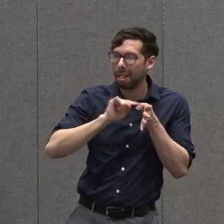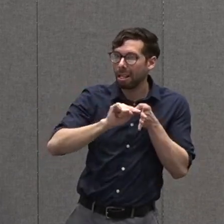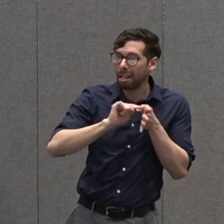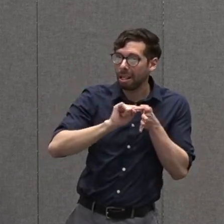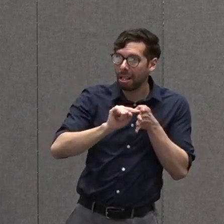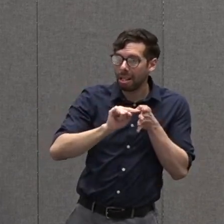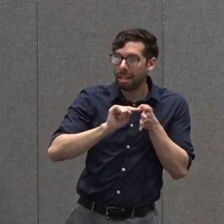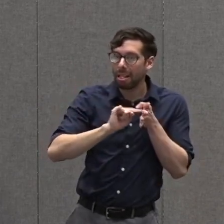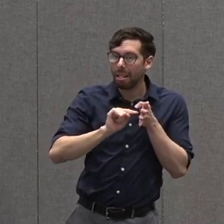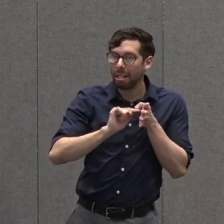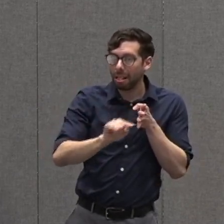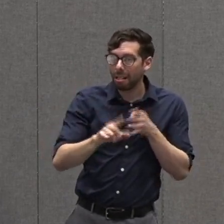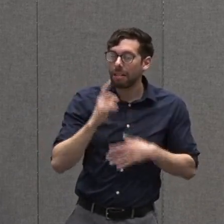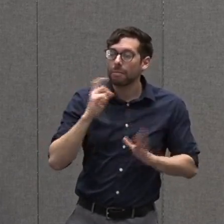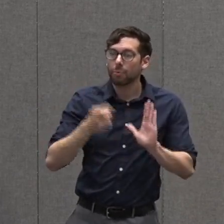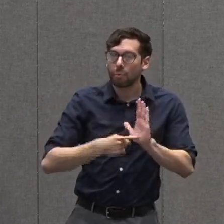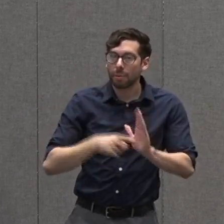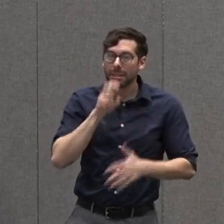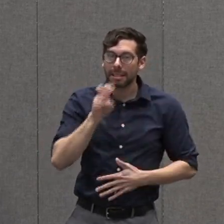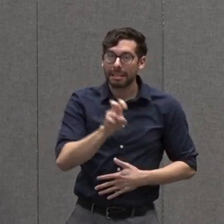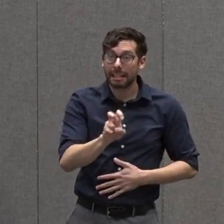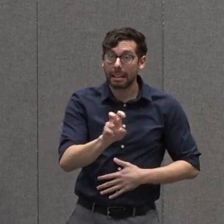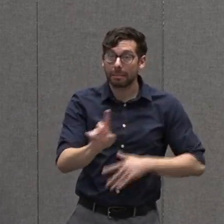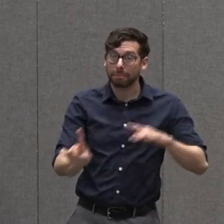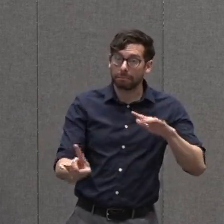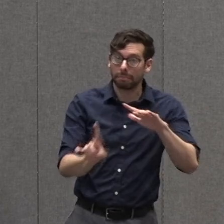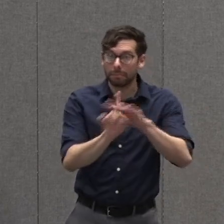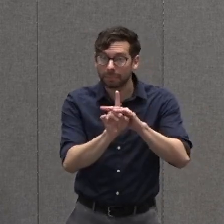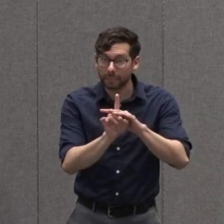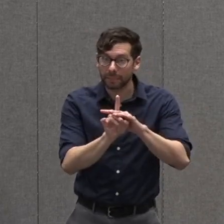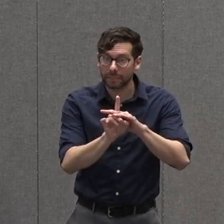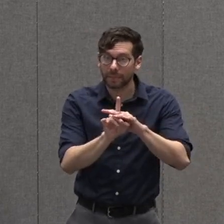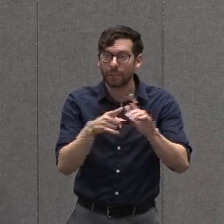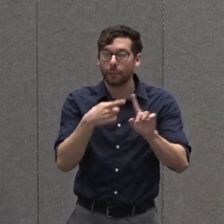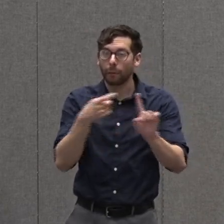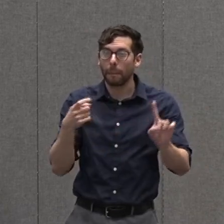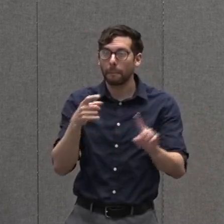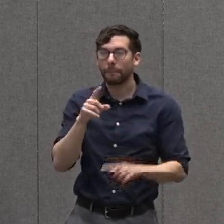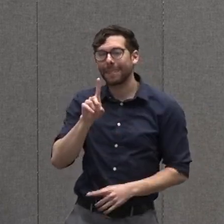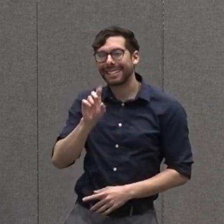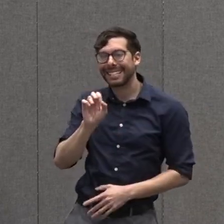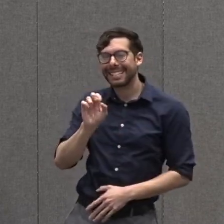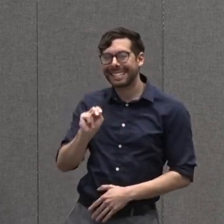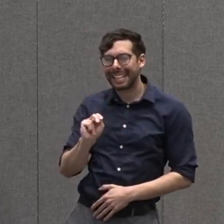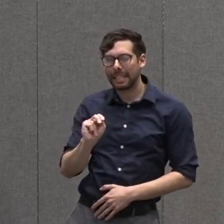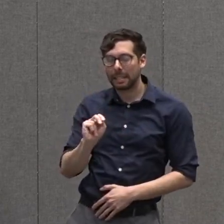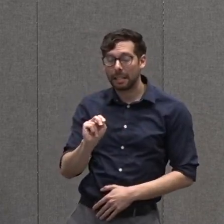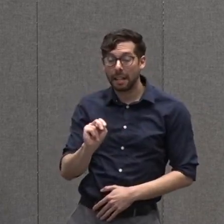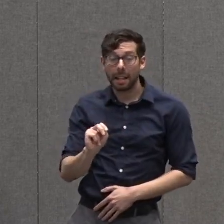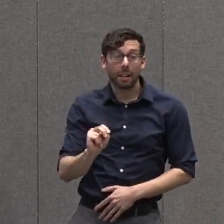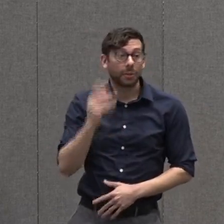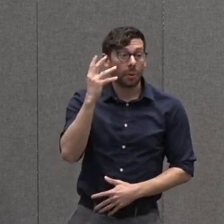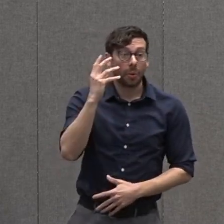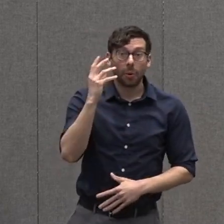If the nights are still cool, they'll stay close to the den, and go back in at night, when the temperatures drop.